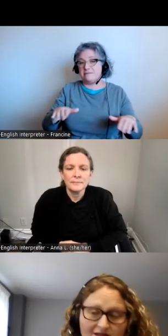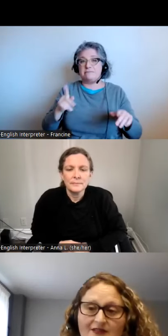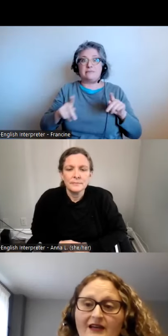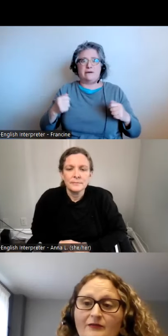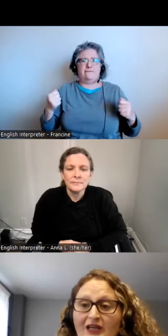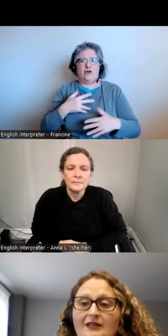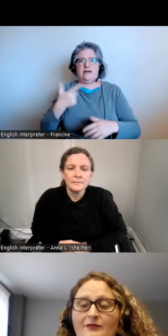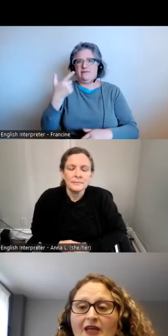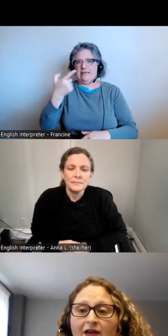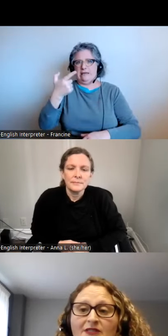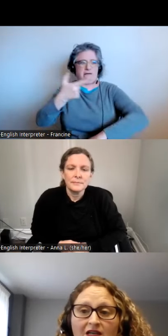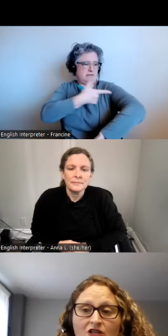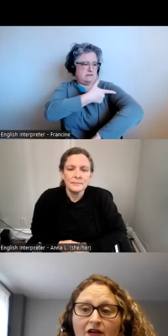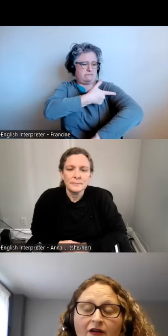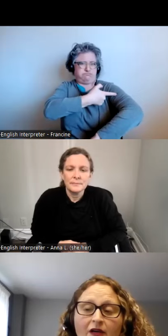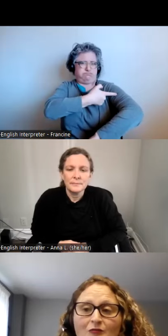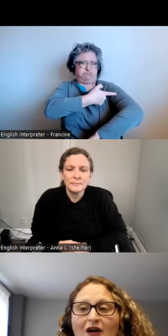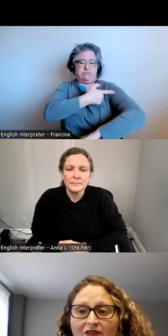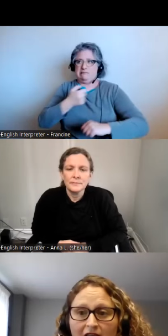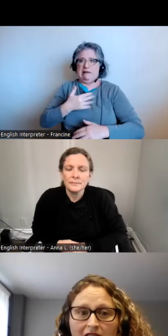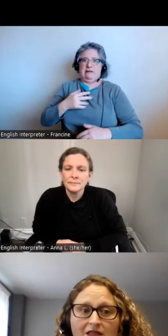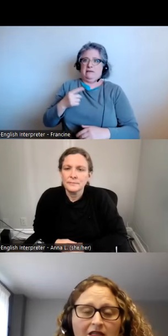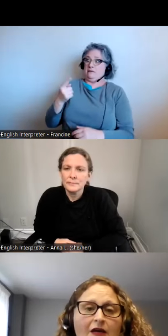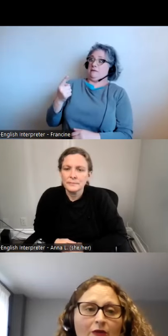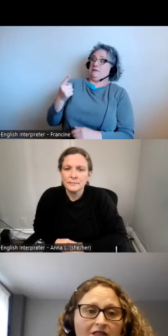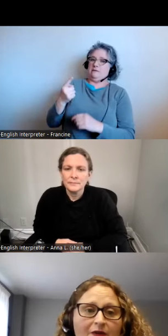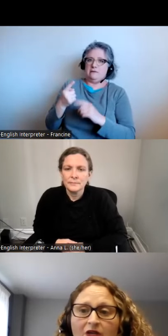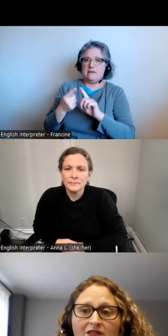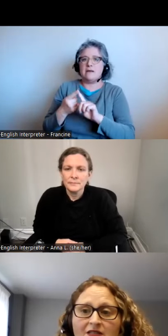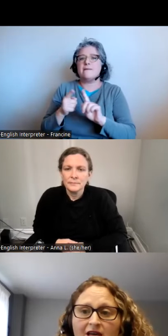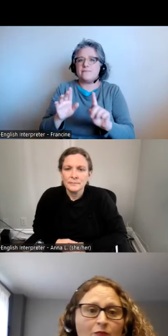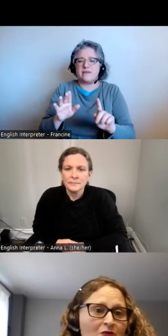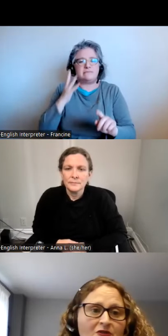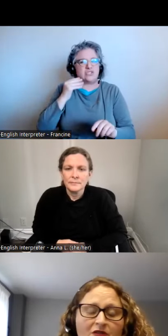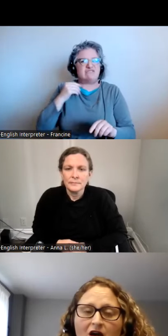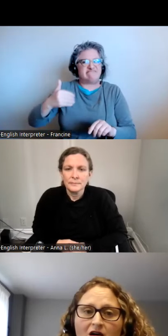» Kim Adlard: And needle open for I can folks for sure? -- phobic folks? » Allison Boyce: We run a